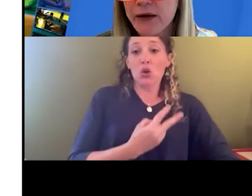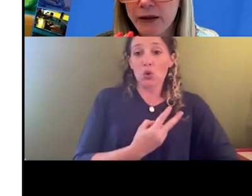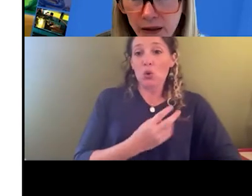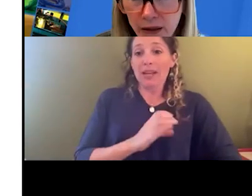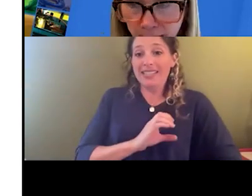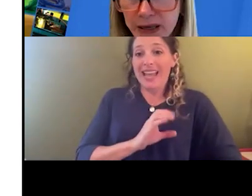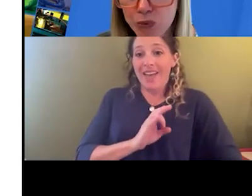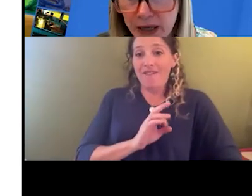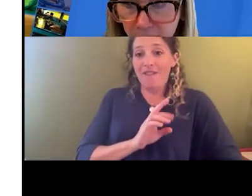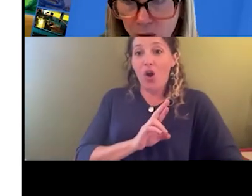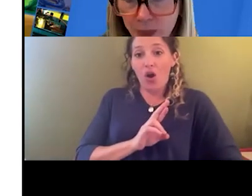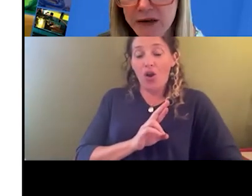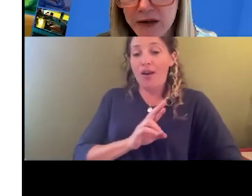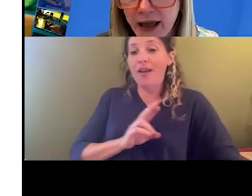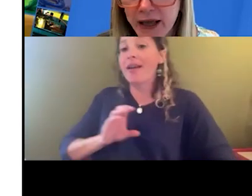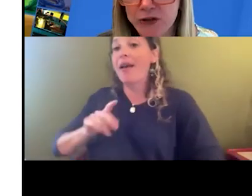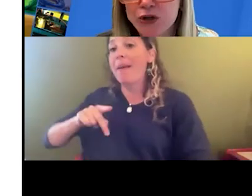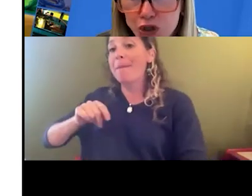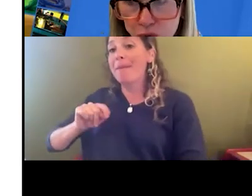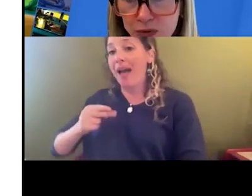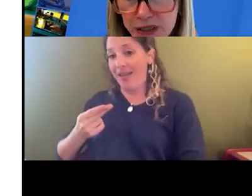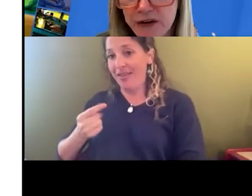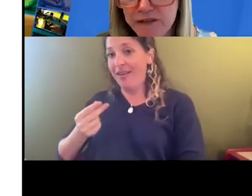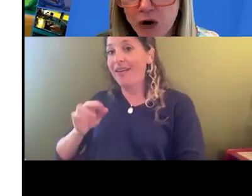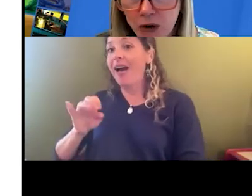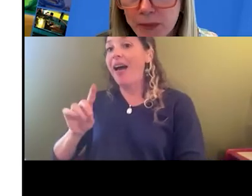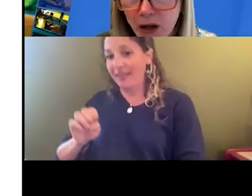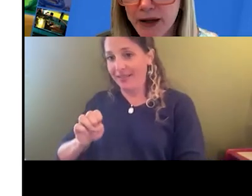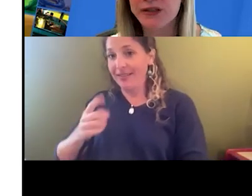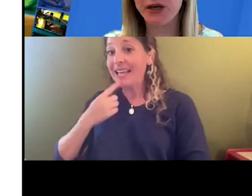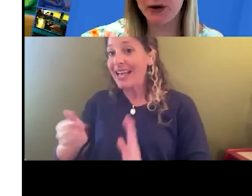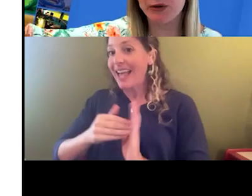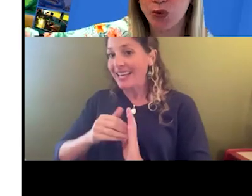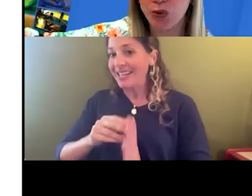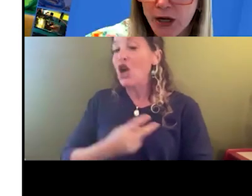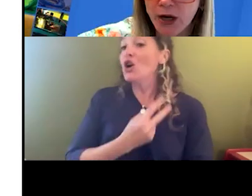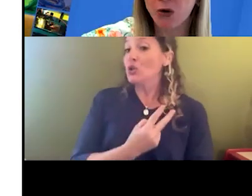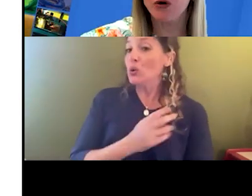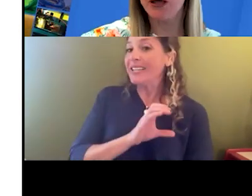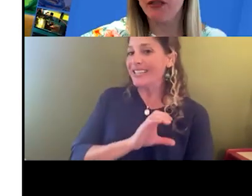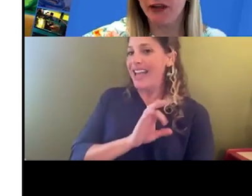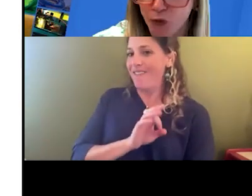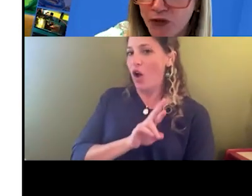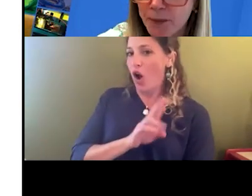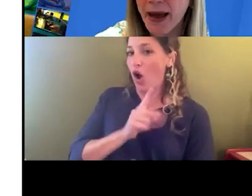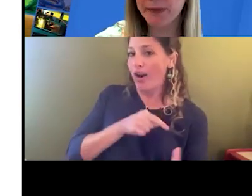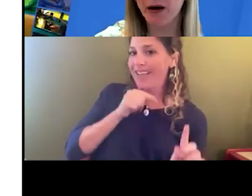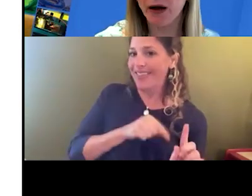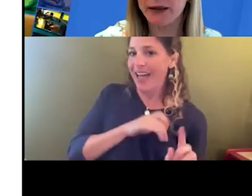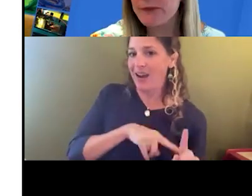Let me reiterate it again, 2CFR applies because we know that for the PAPP Guide,